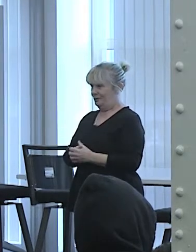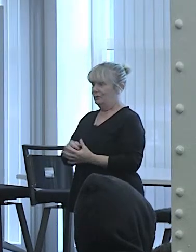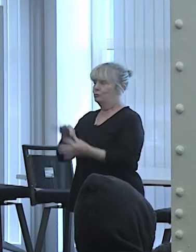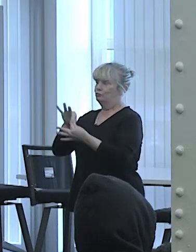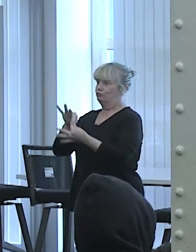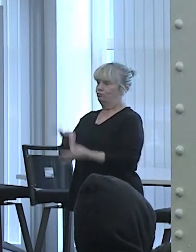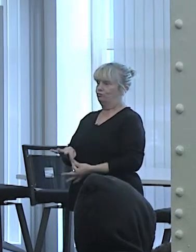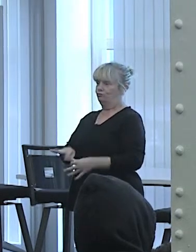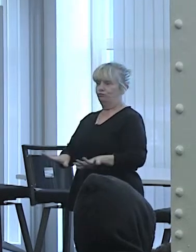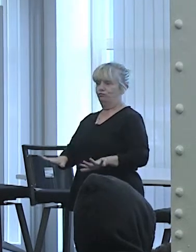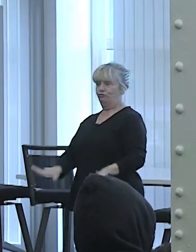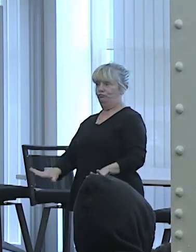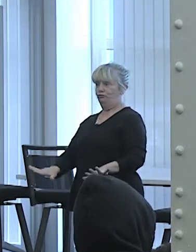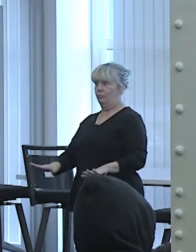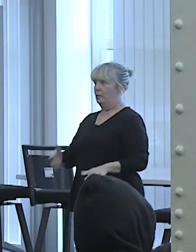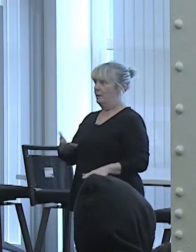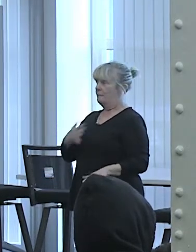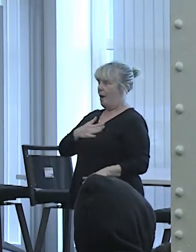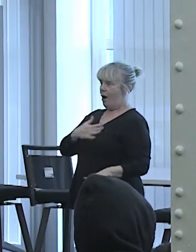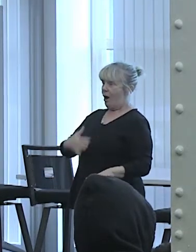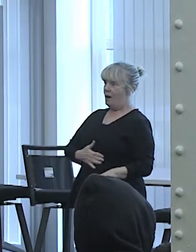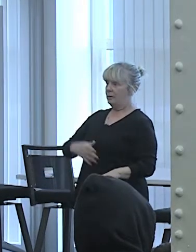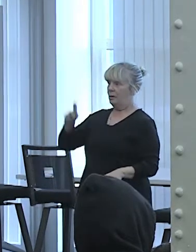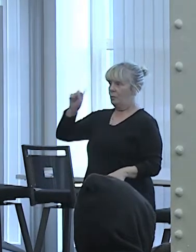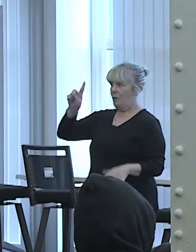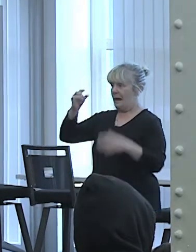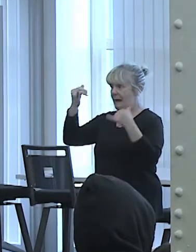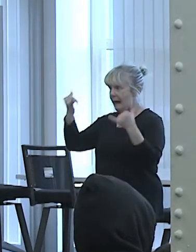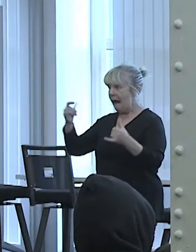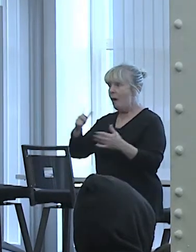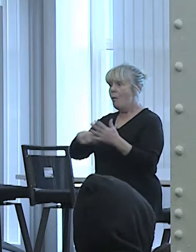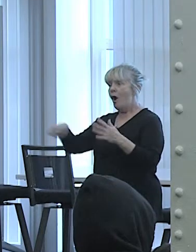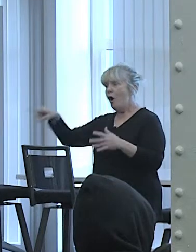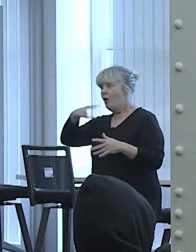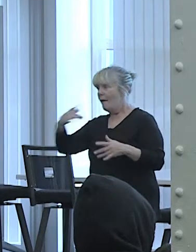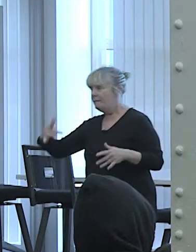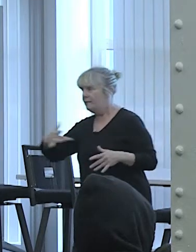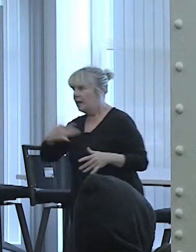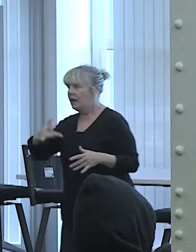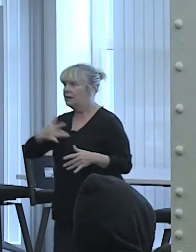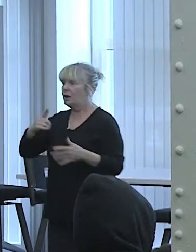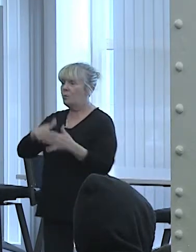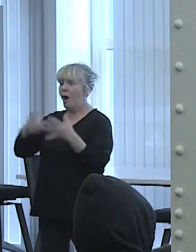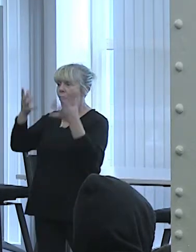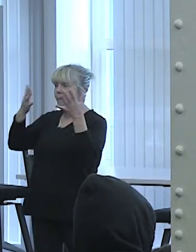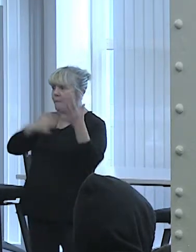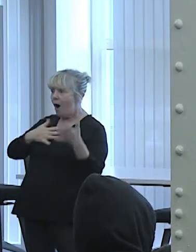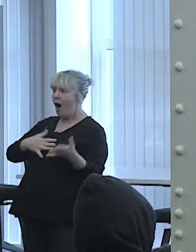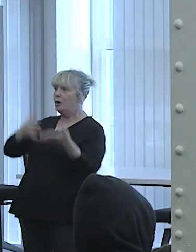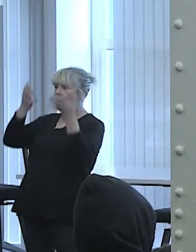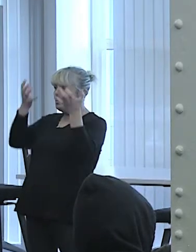in where our bodies are right now. What you're feeling, what your body is wanting or not wanting to do.